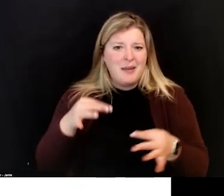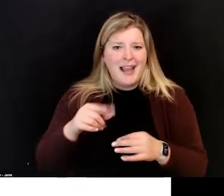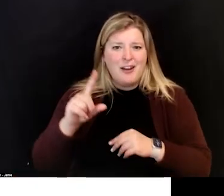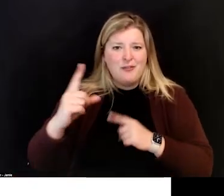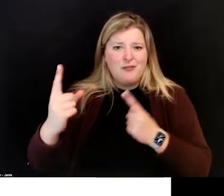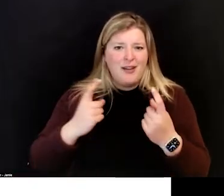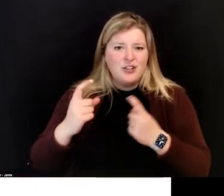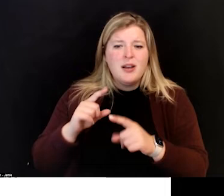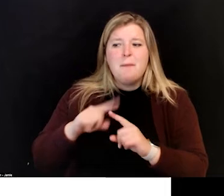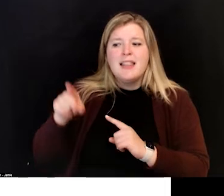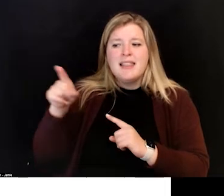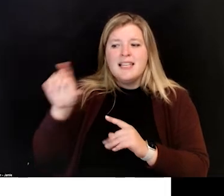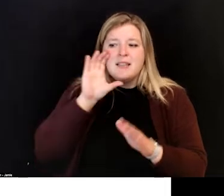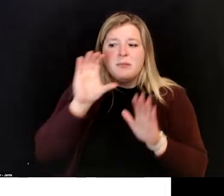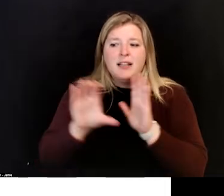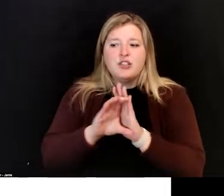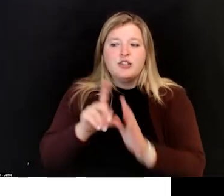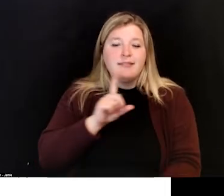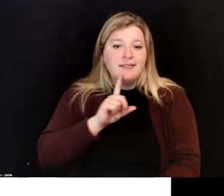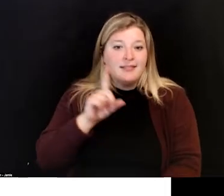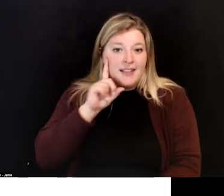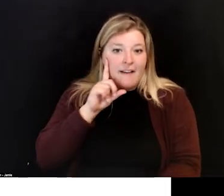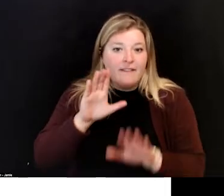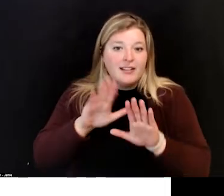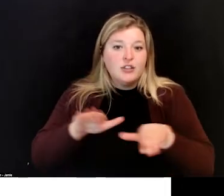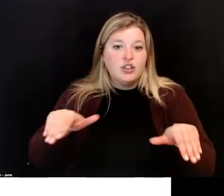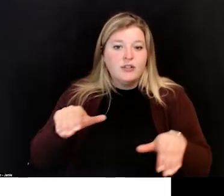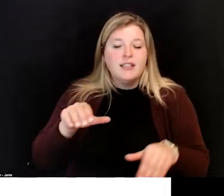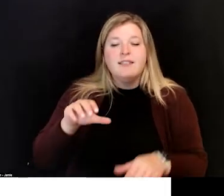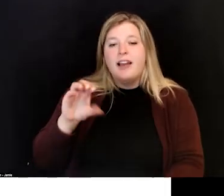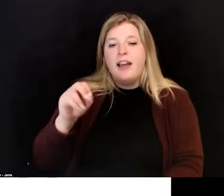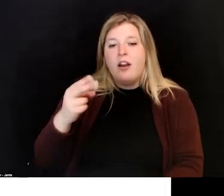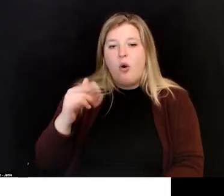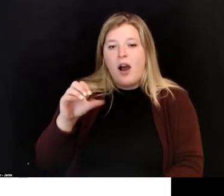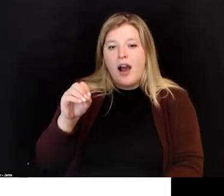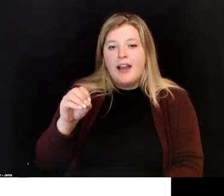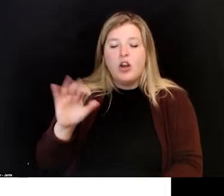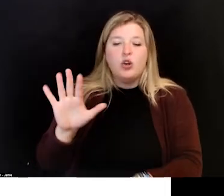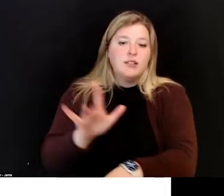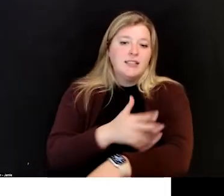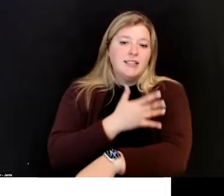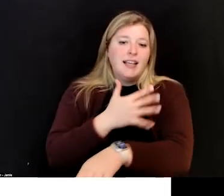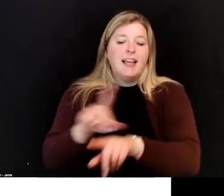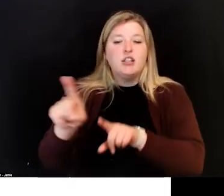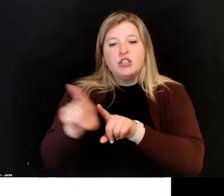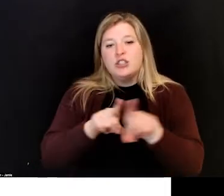is an image of deaf children in Cincinnati, Ohio, singing "The Star-Spangled Banner" in sign language.